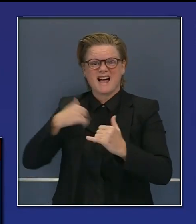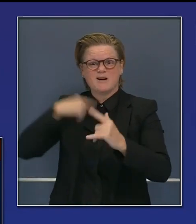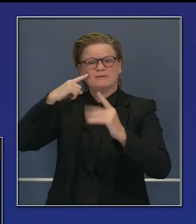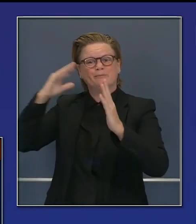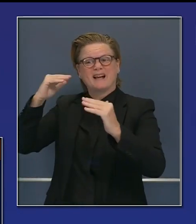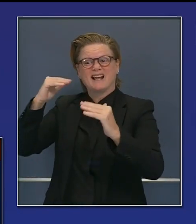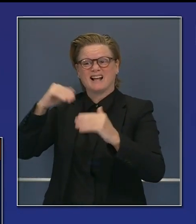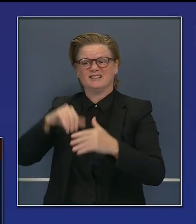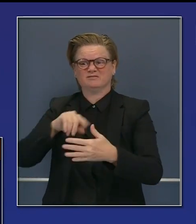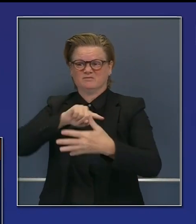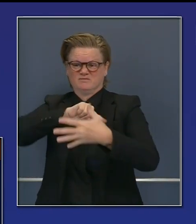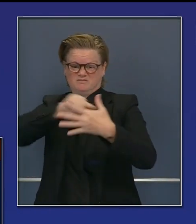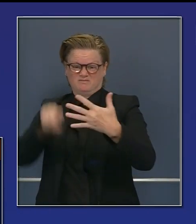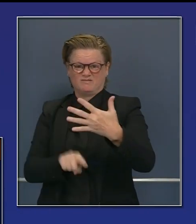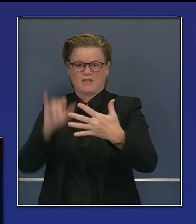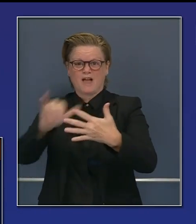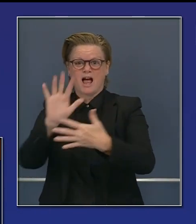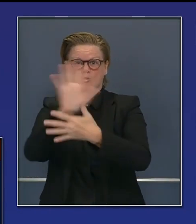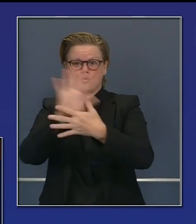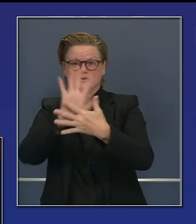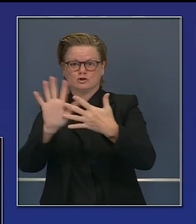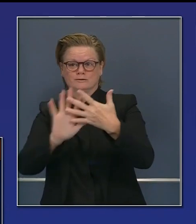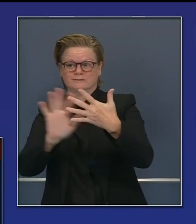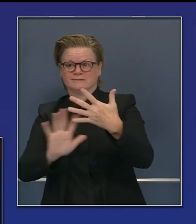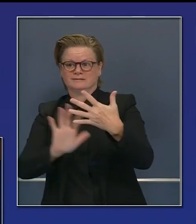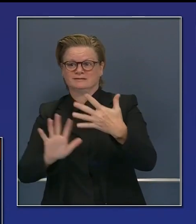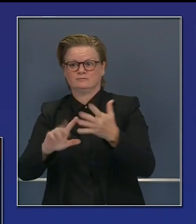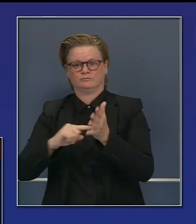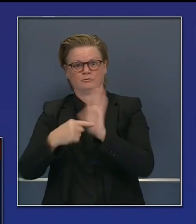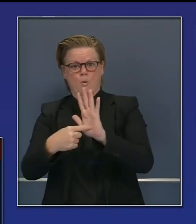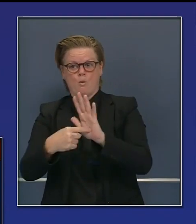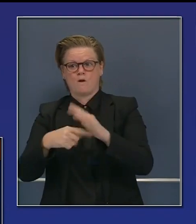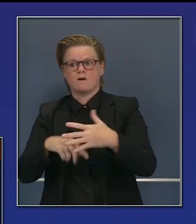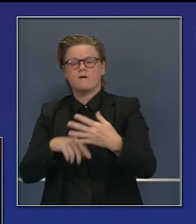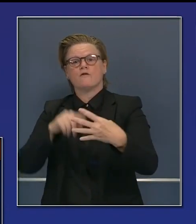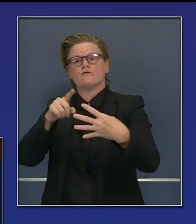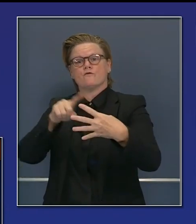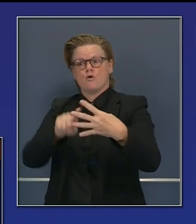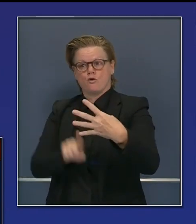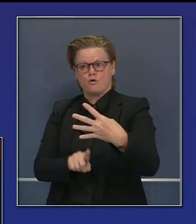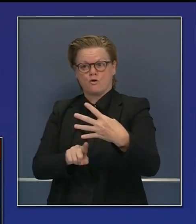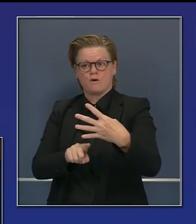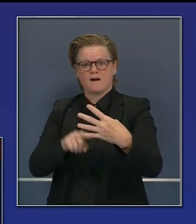PROJECTIONS SUGGEST. THE FIVE REGIONS THAT WE HAVE